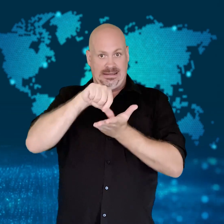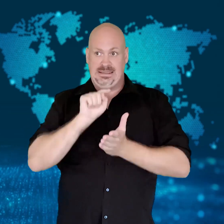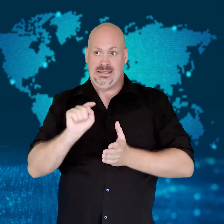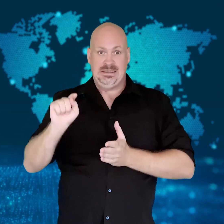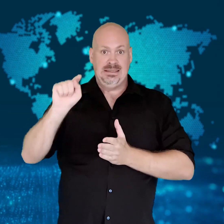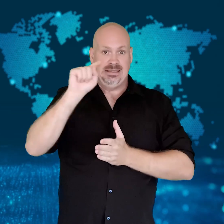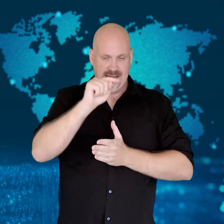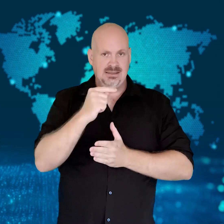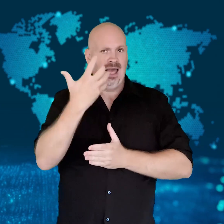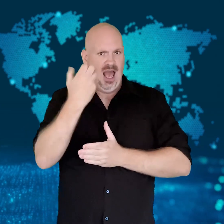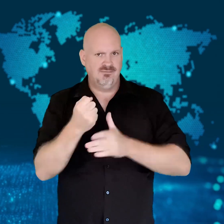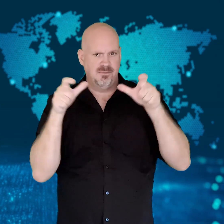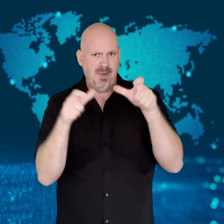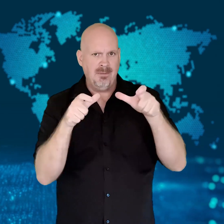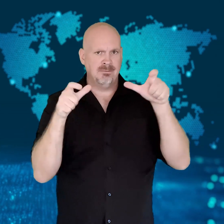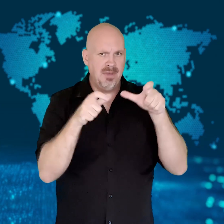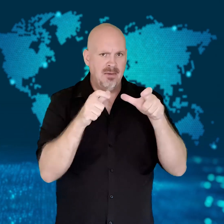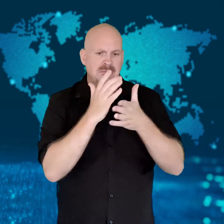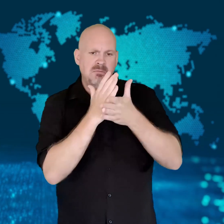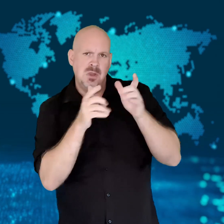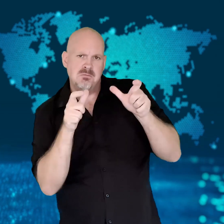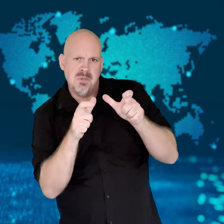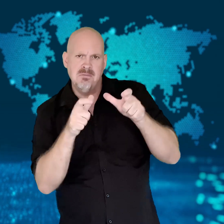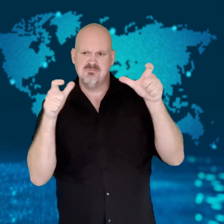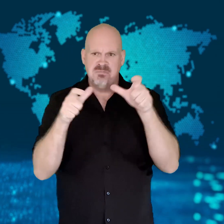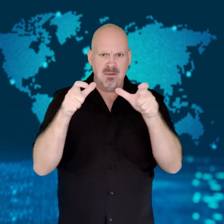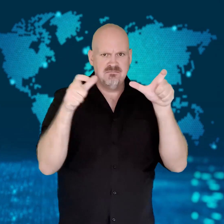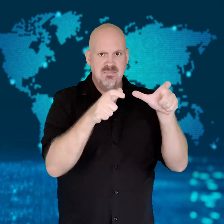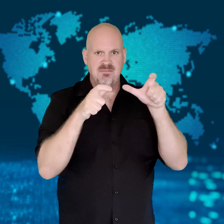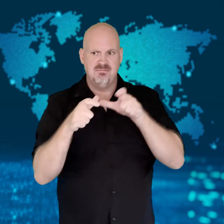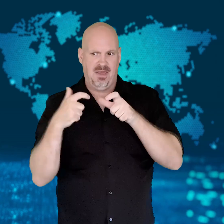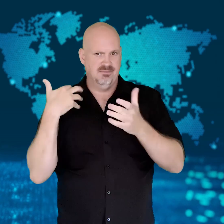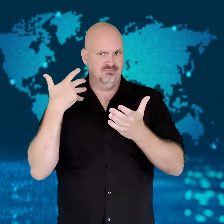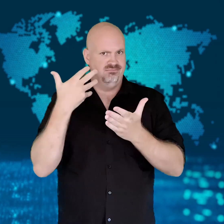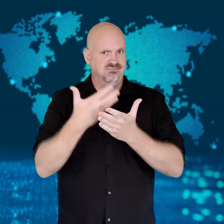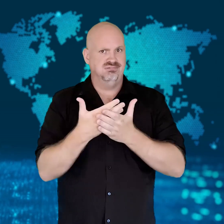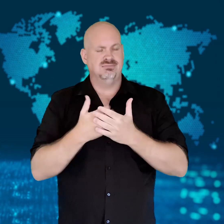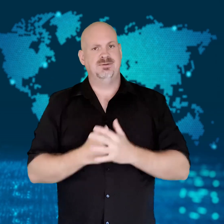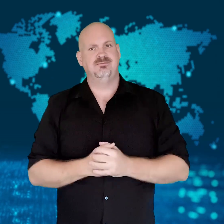or full lockdown since late August of this year.